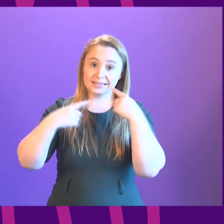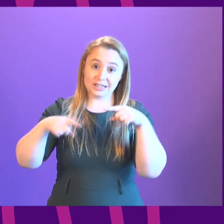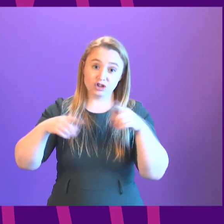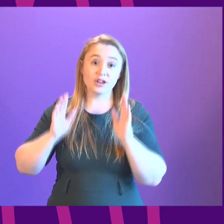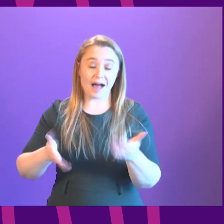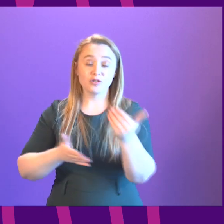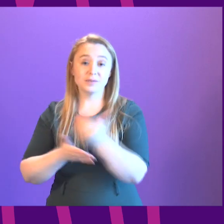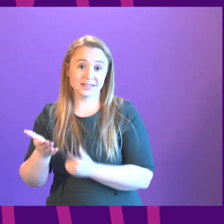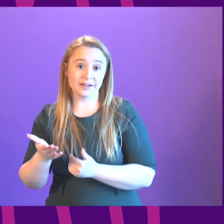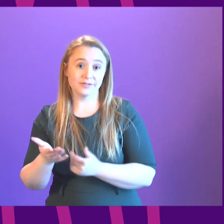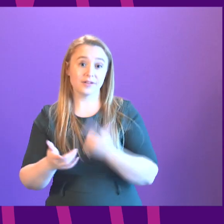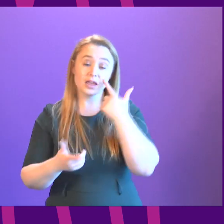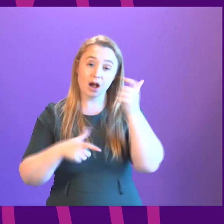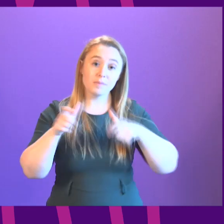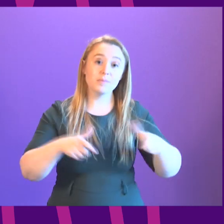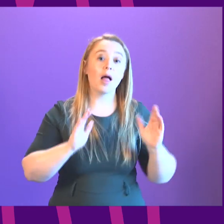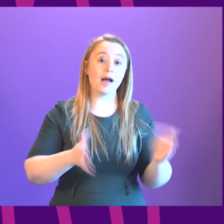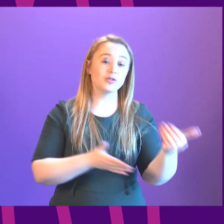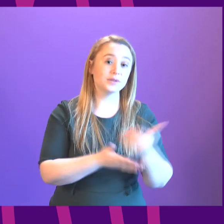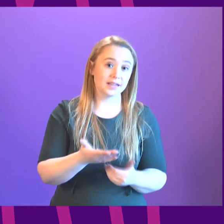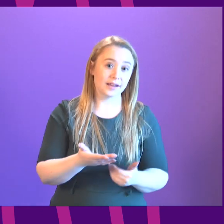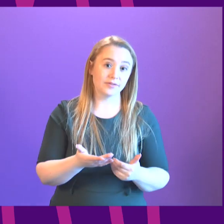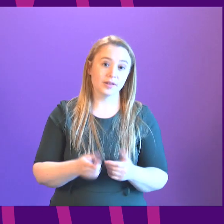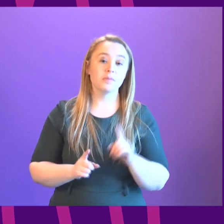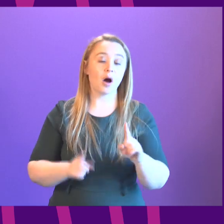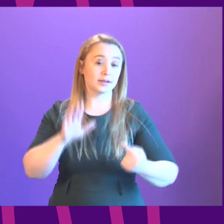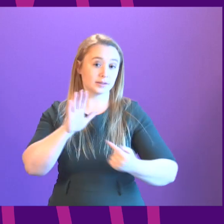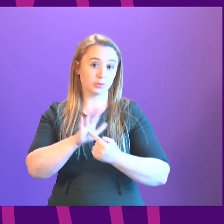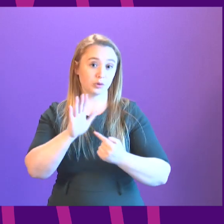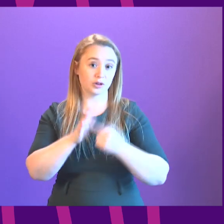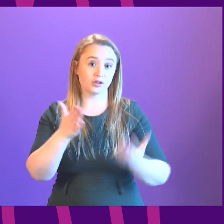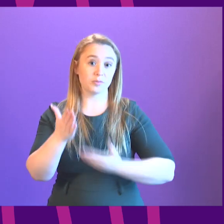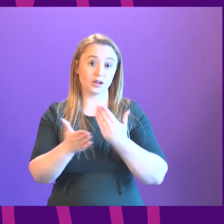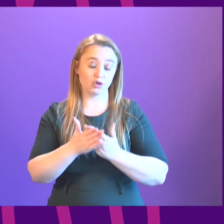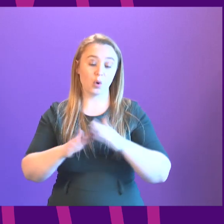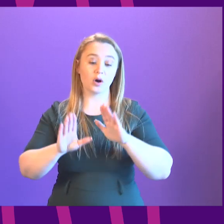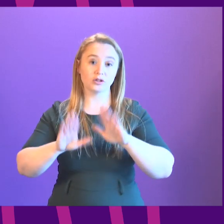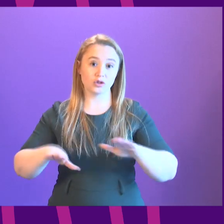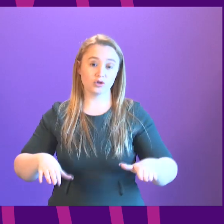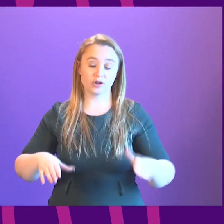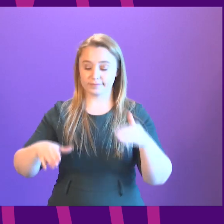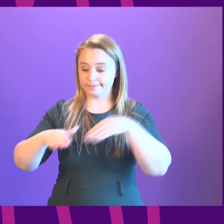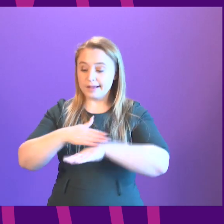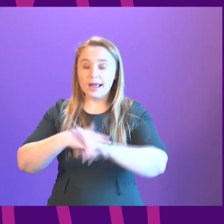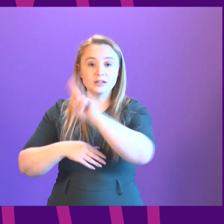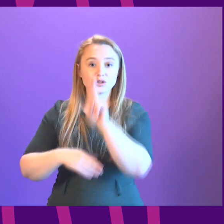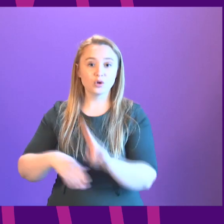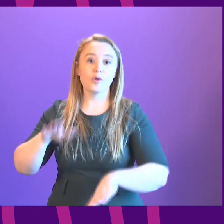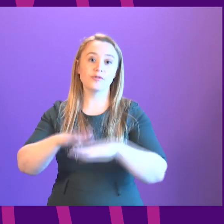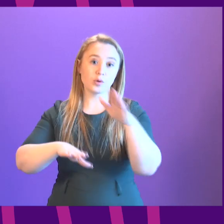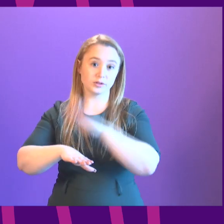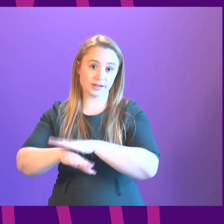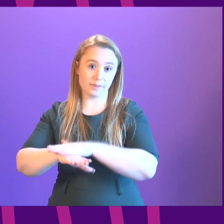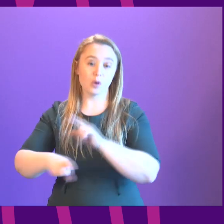people, but I think that everybody recognises that it is in the interest of young people to be in school full time if that is at all possible. That is what we want to get back